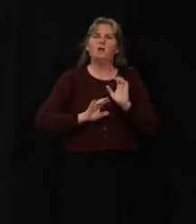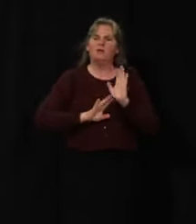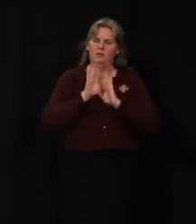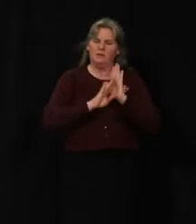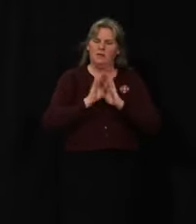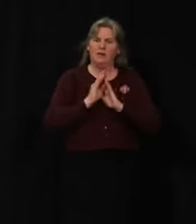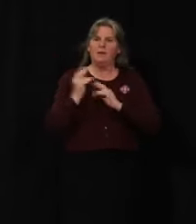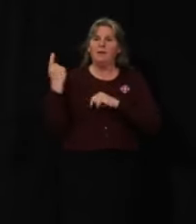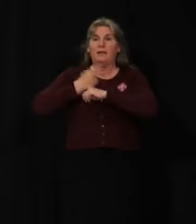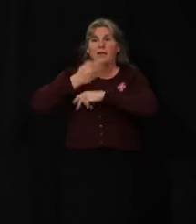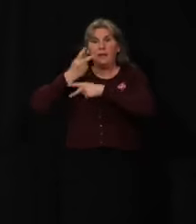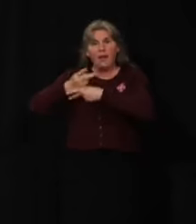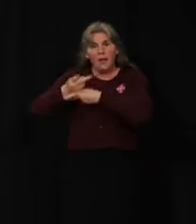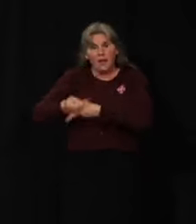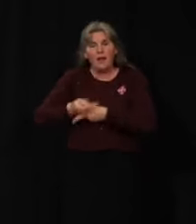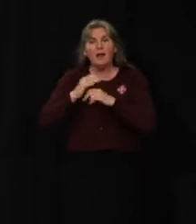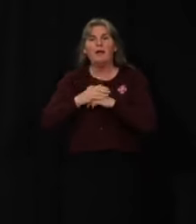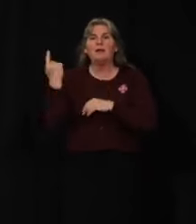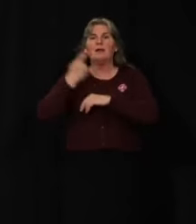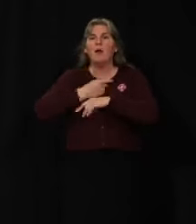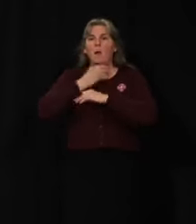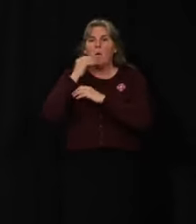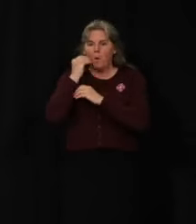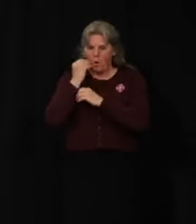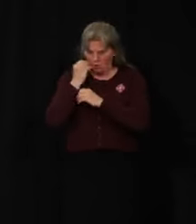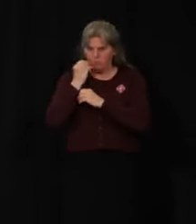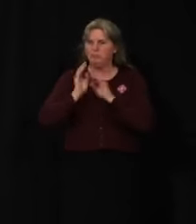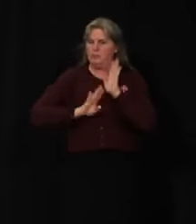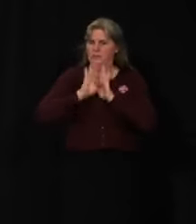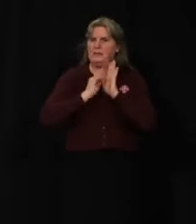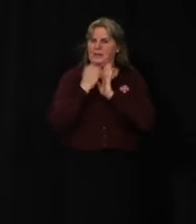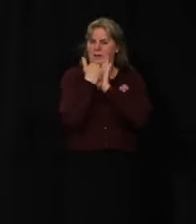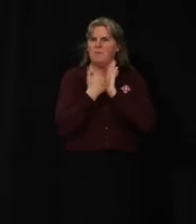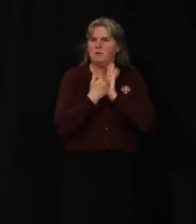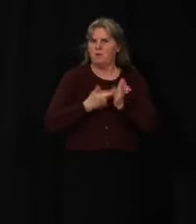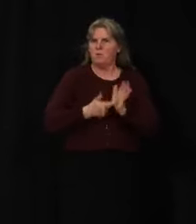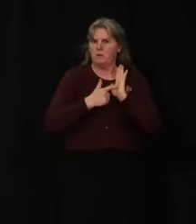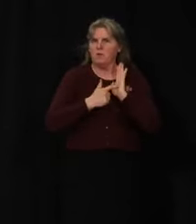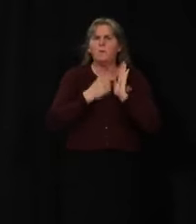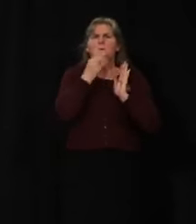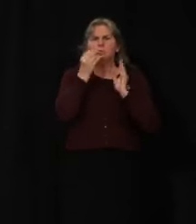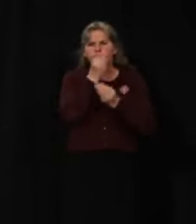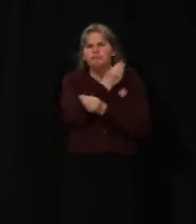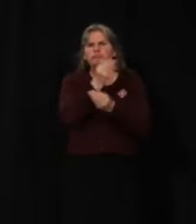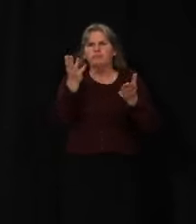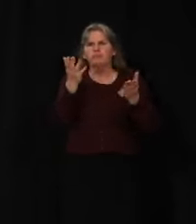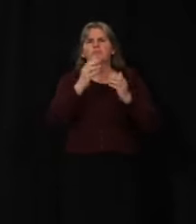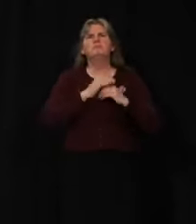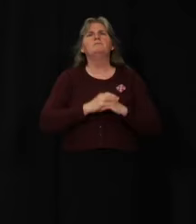Guidelines for daycares and day homes are being finalized and will come out very, very soon.